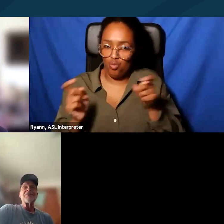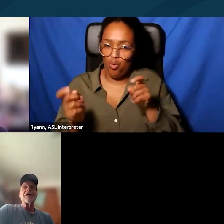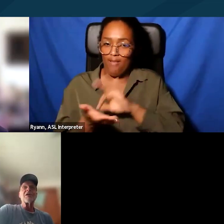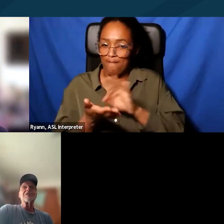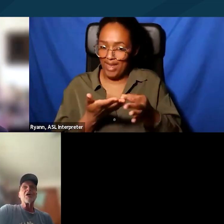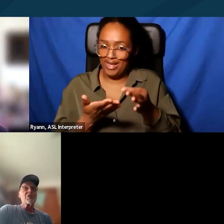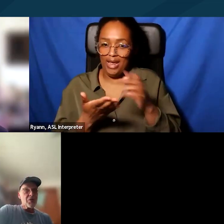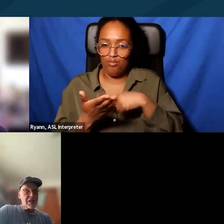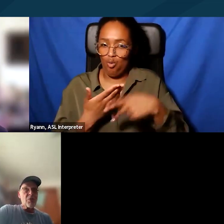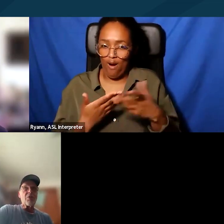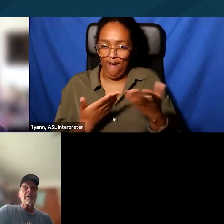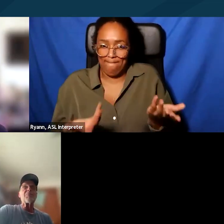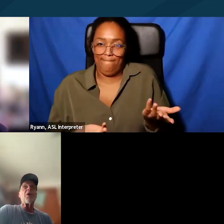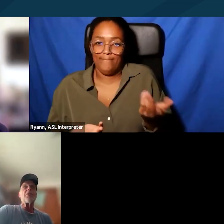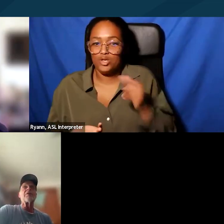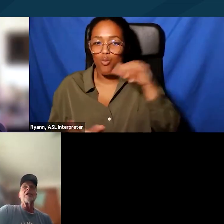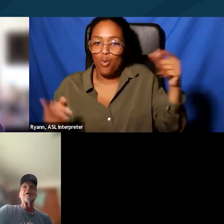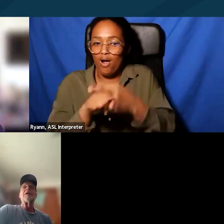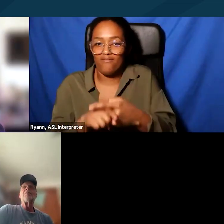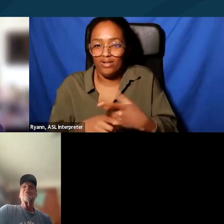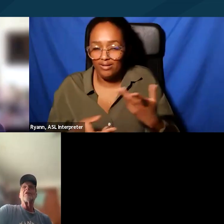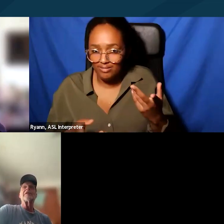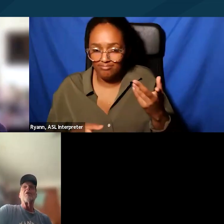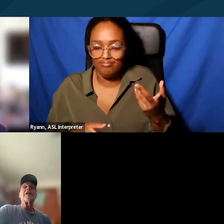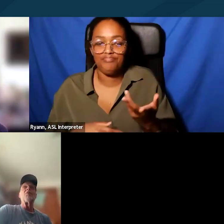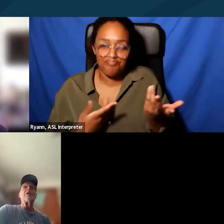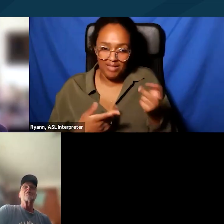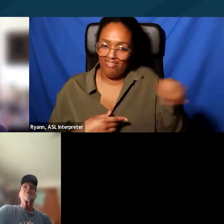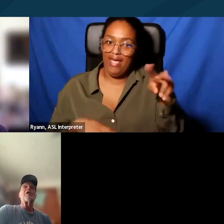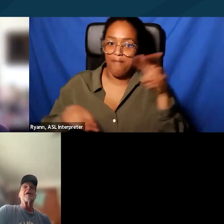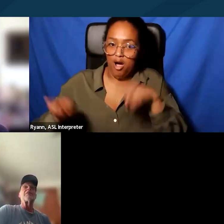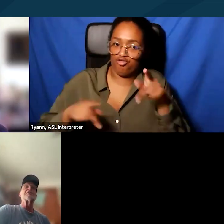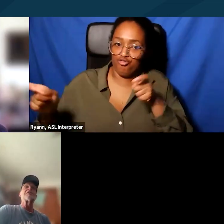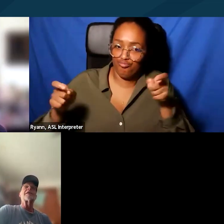I get that doesn't touch on the Civil Rights part of it but anyone who is claiming that this is,